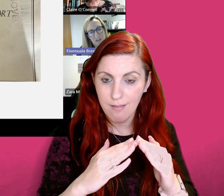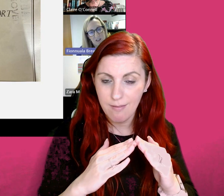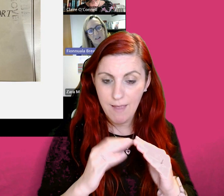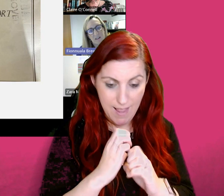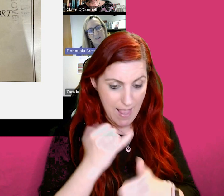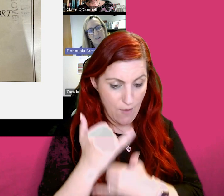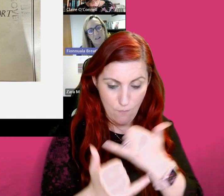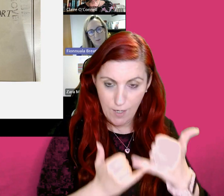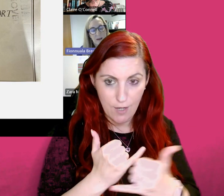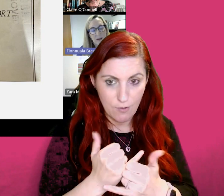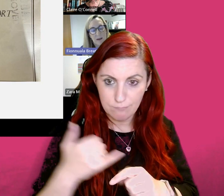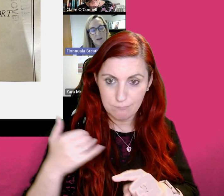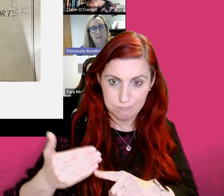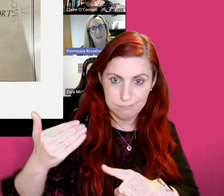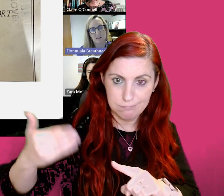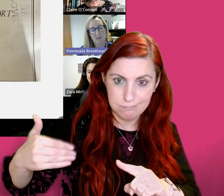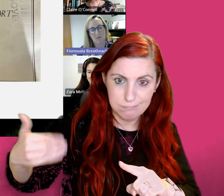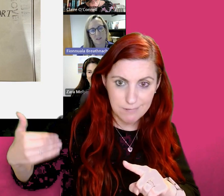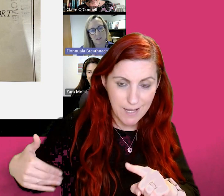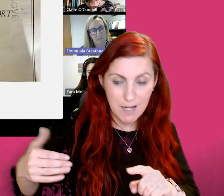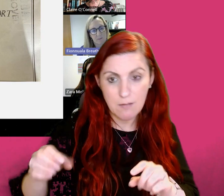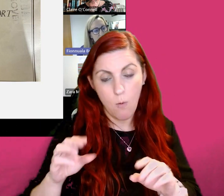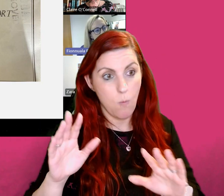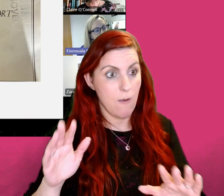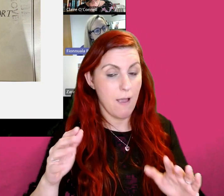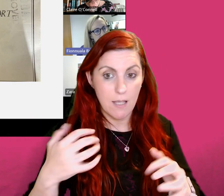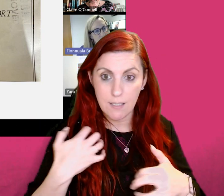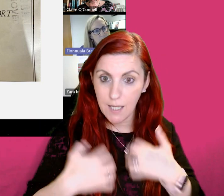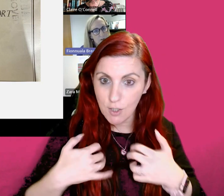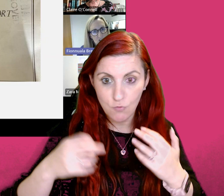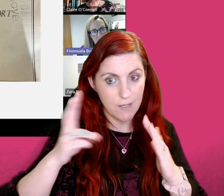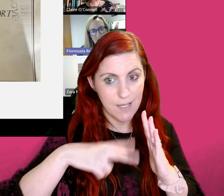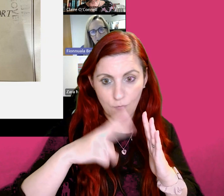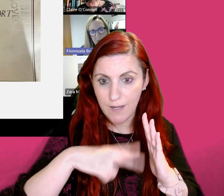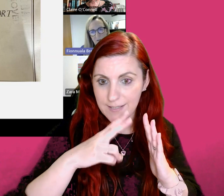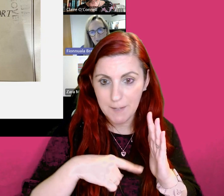to take these out and read them and they make for fascinating reading and and we've shared some of